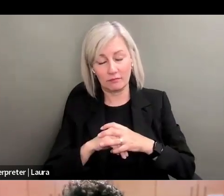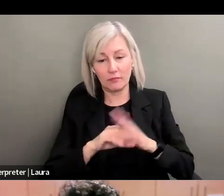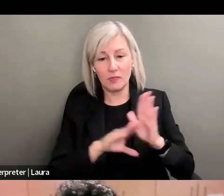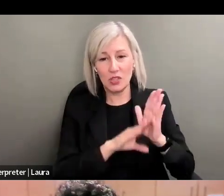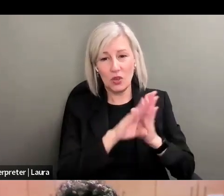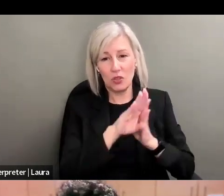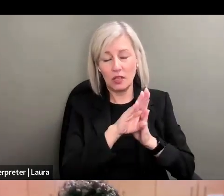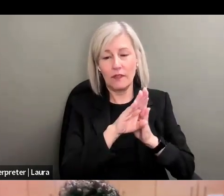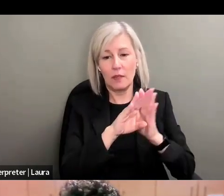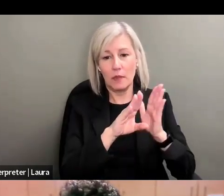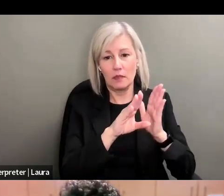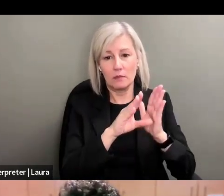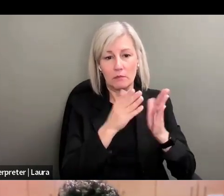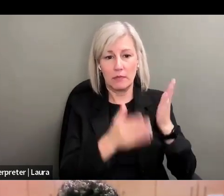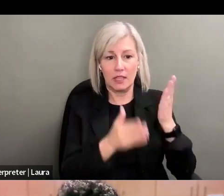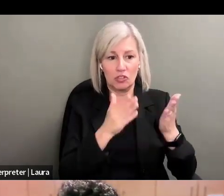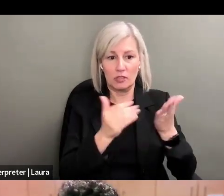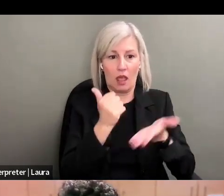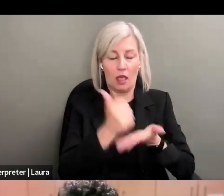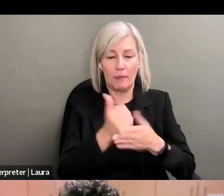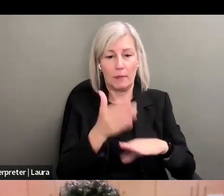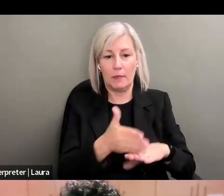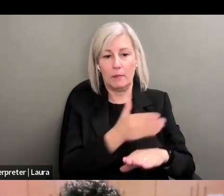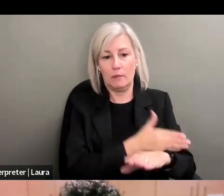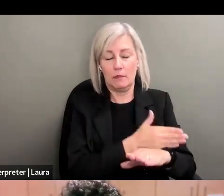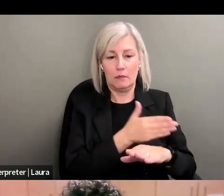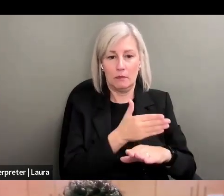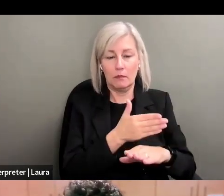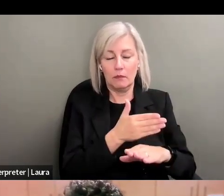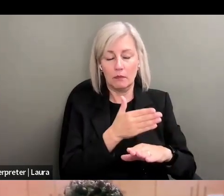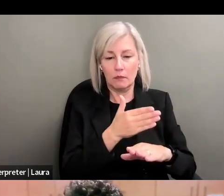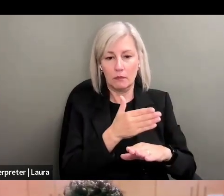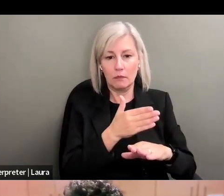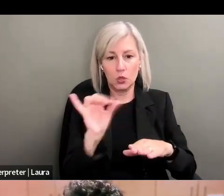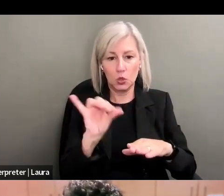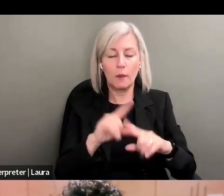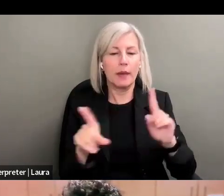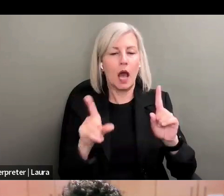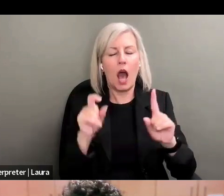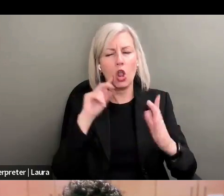might make them just perform better on that too. But I would have to look to see if there's any recommendation in the